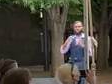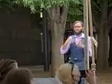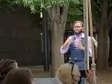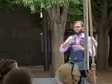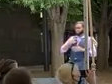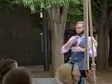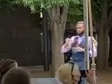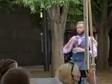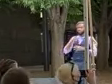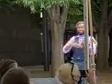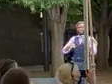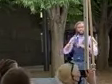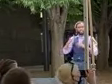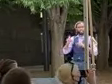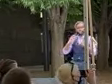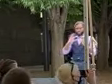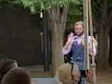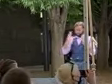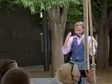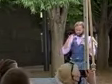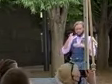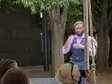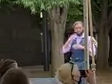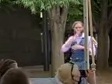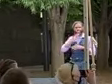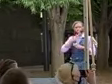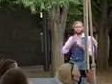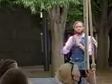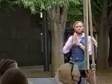Instead, channeling their frustrations into motivation.